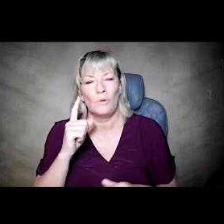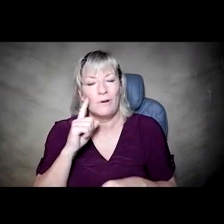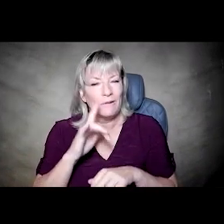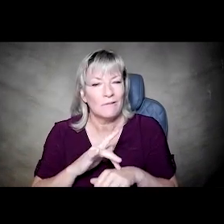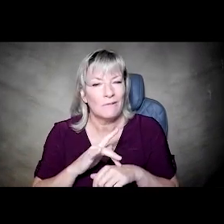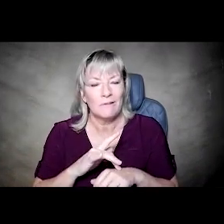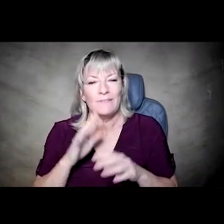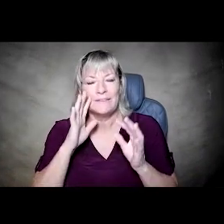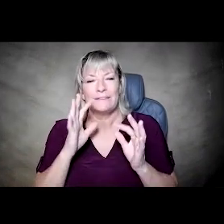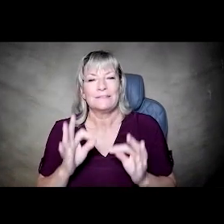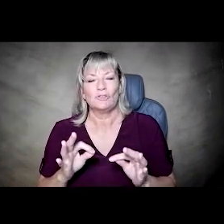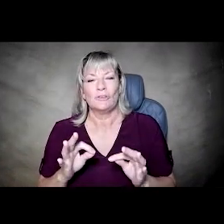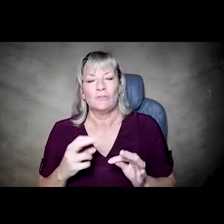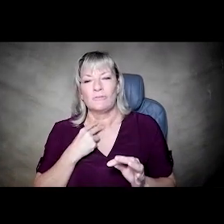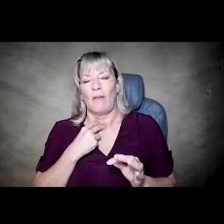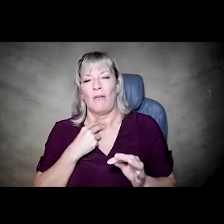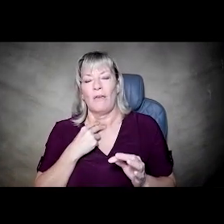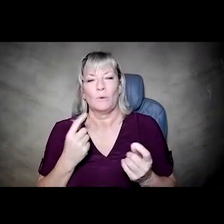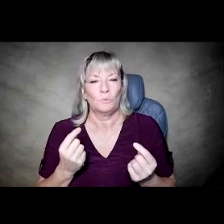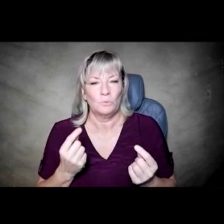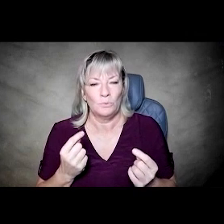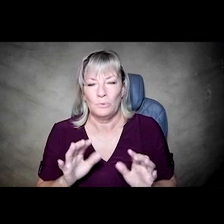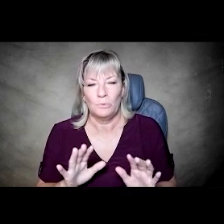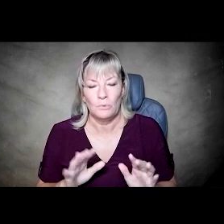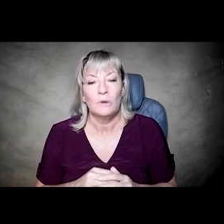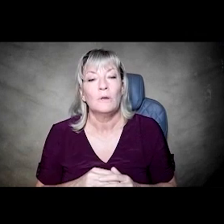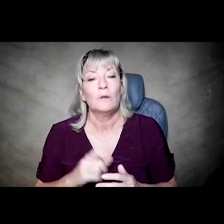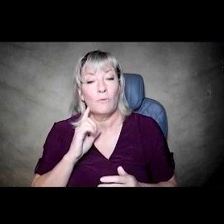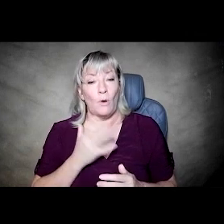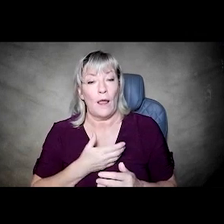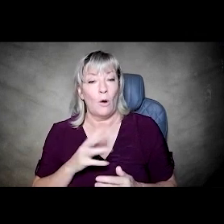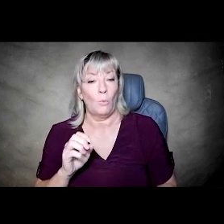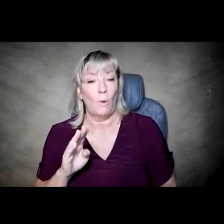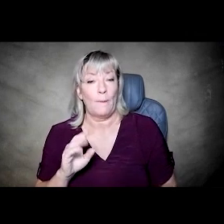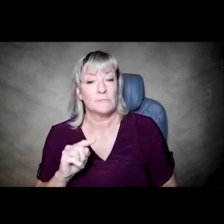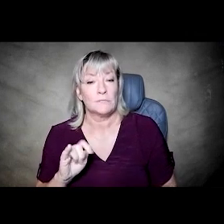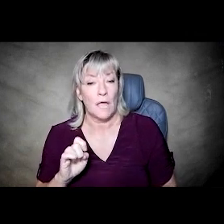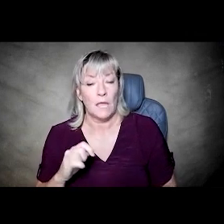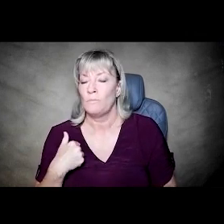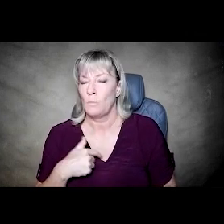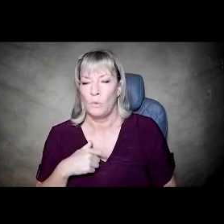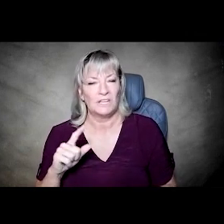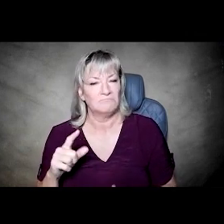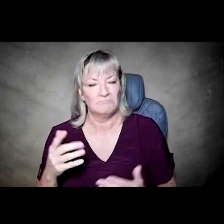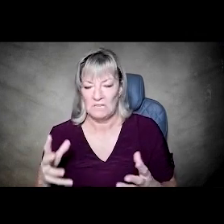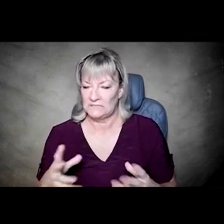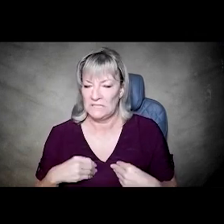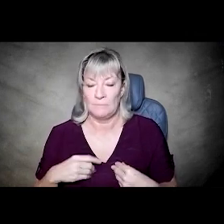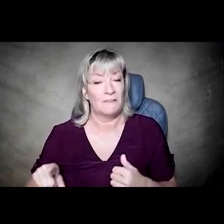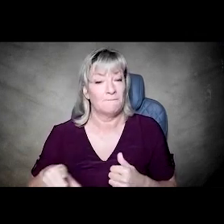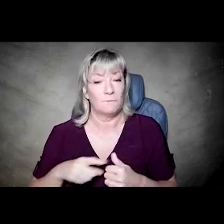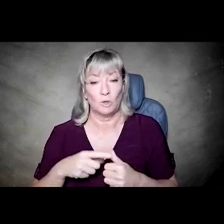too hung up with decision paralysis. For our website, we accepted that our